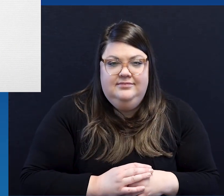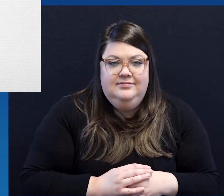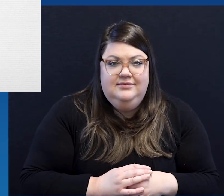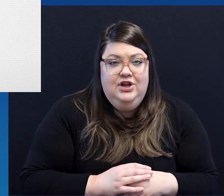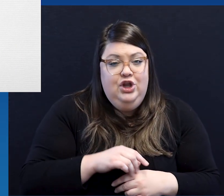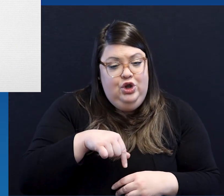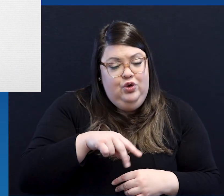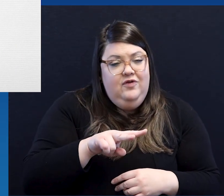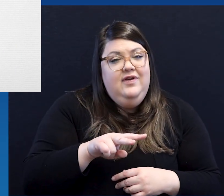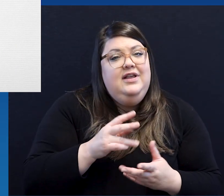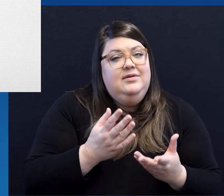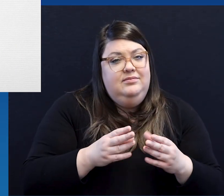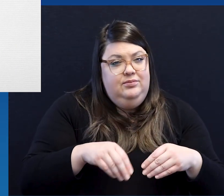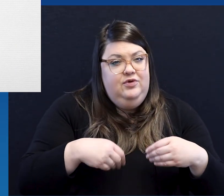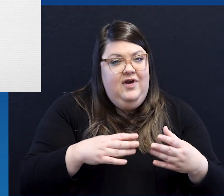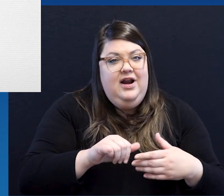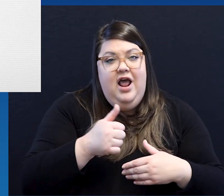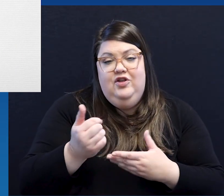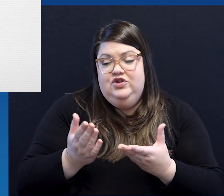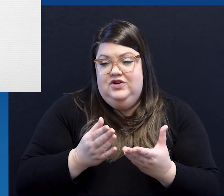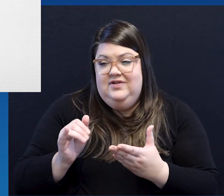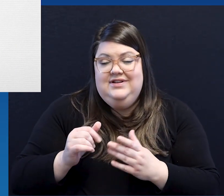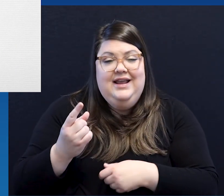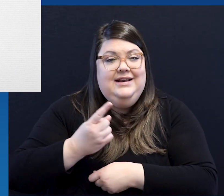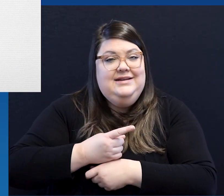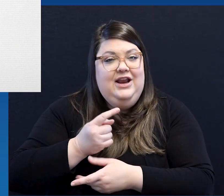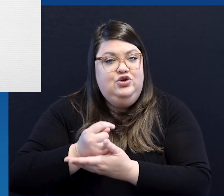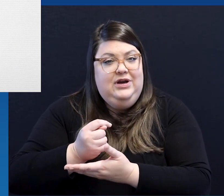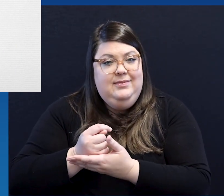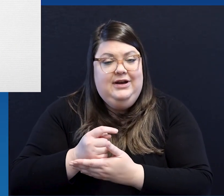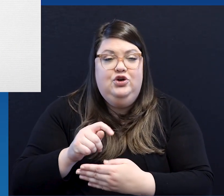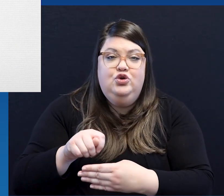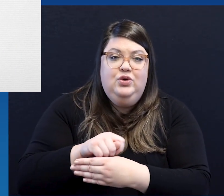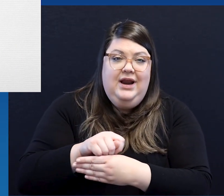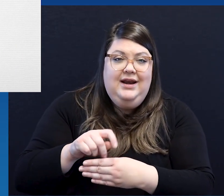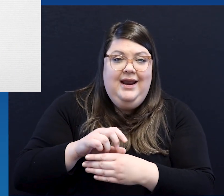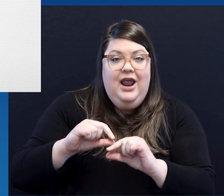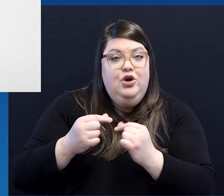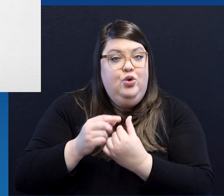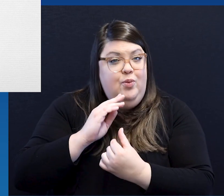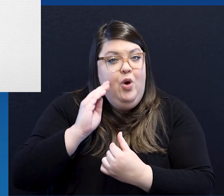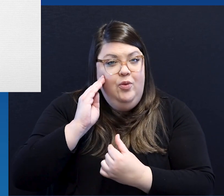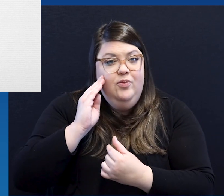QVs provide services including: habilitation, attendant care, and respite.